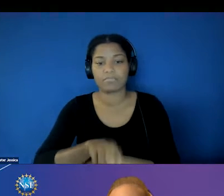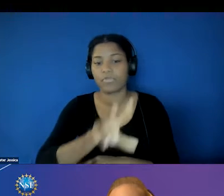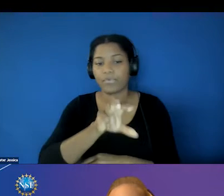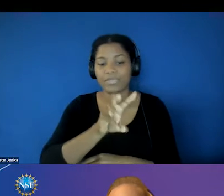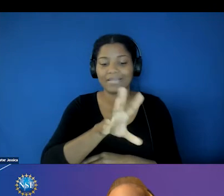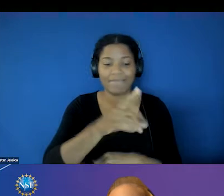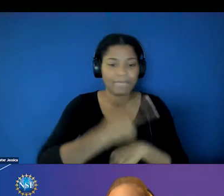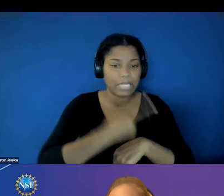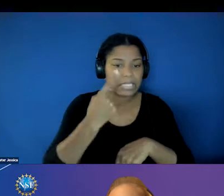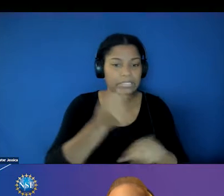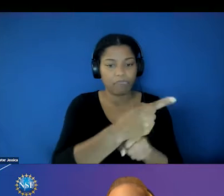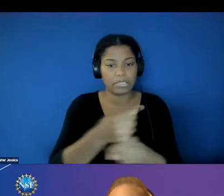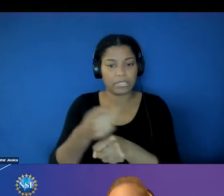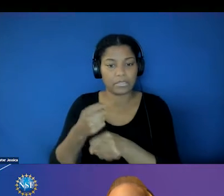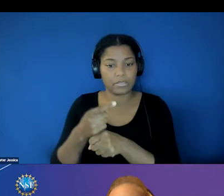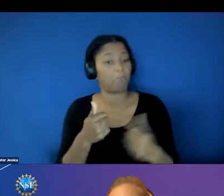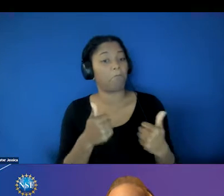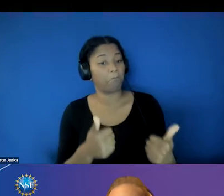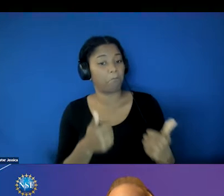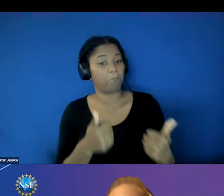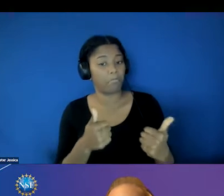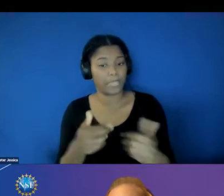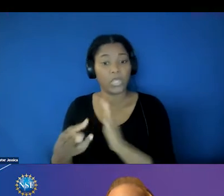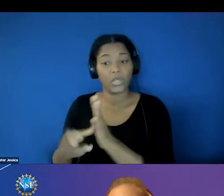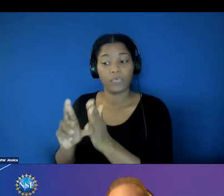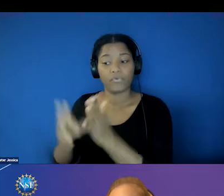And reviewers will look at how many people are using an instrument.